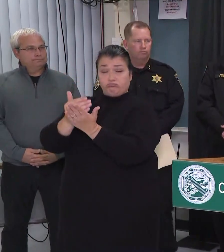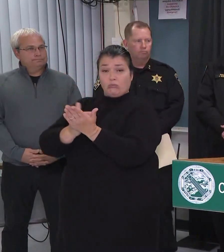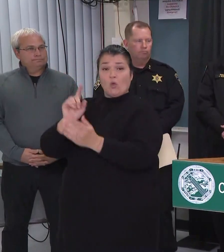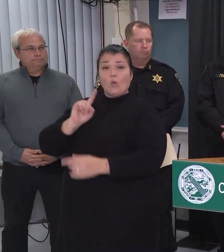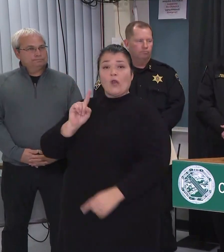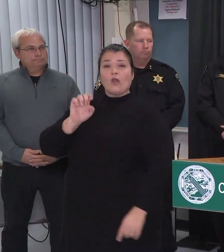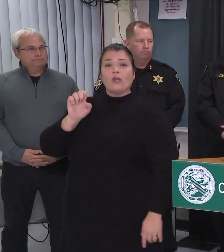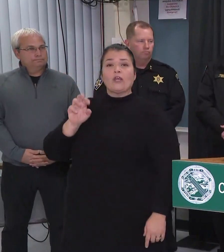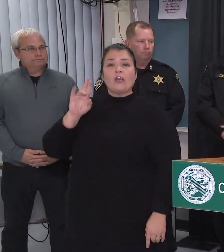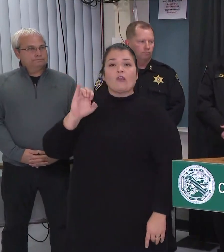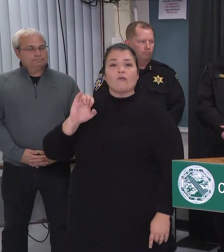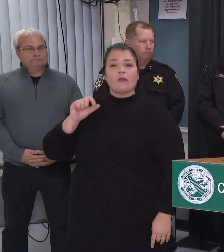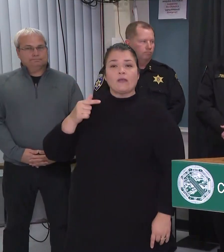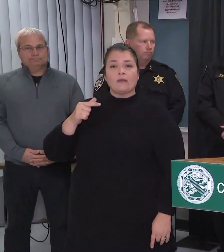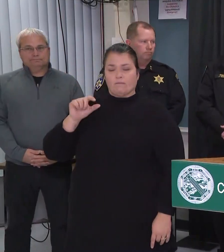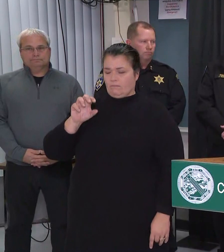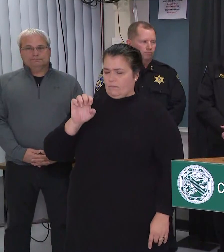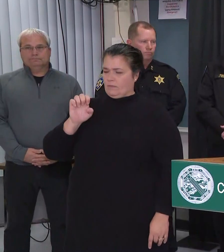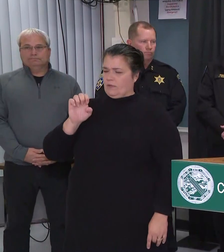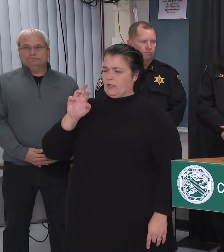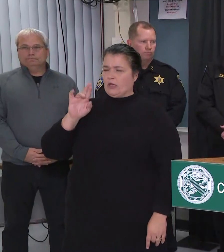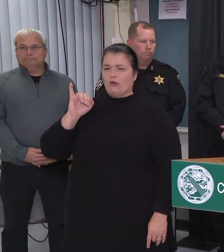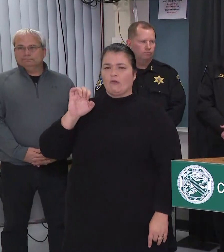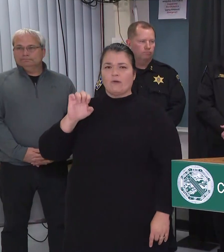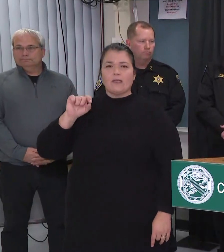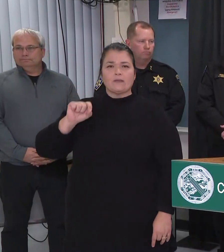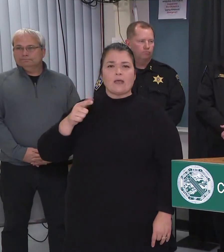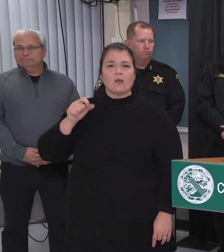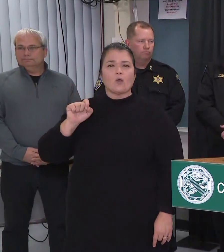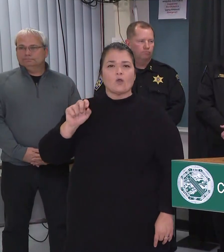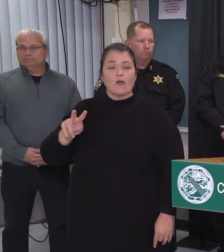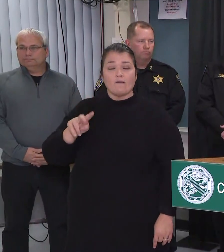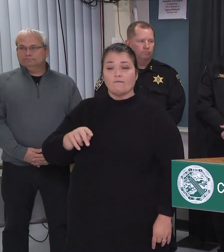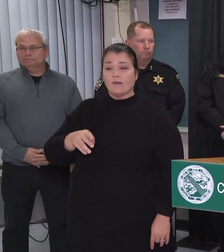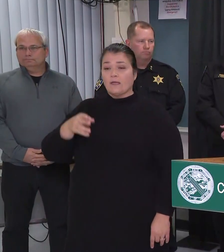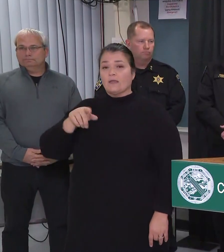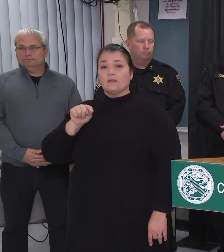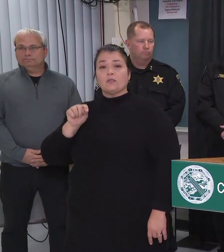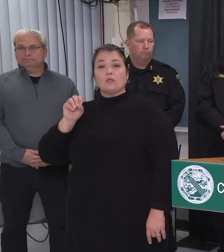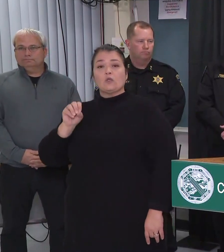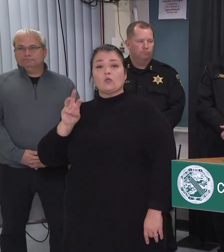at erie.gov towed vehicles TOWEDVEHICLES. So you can go to that site and get